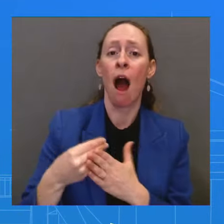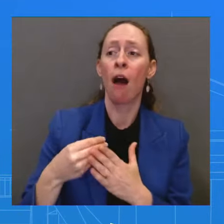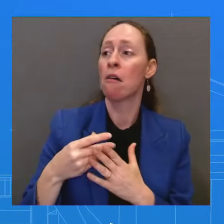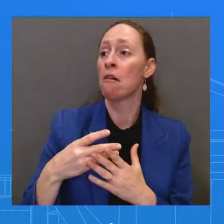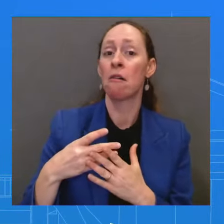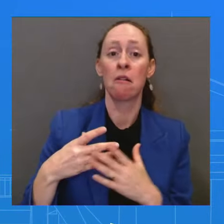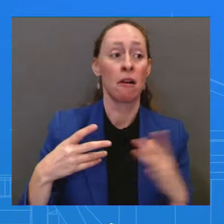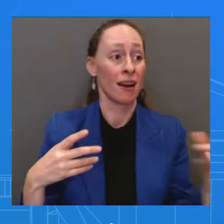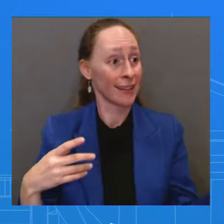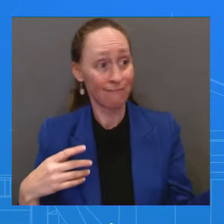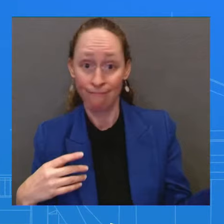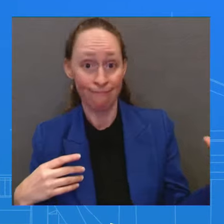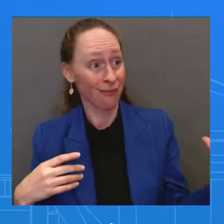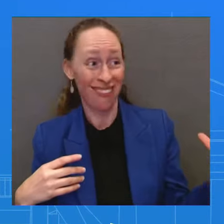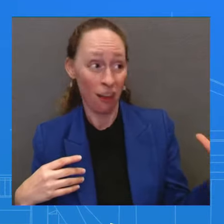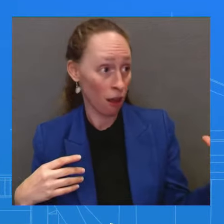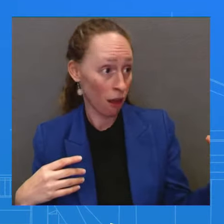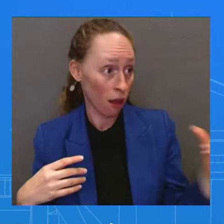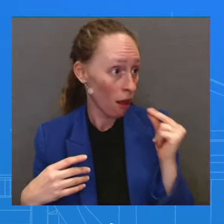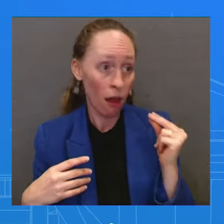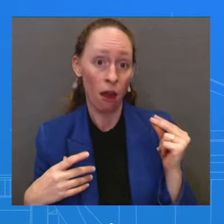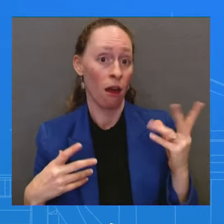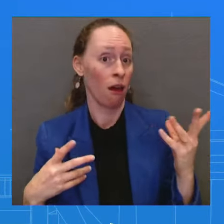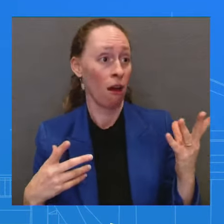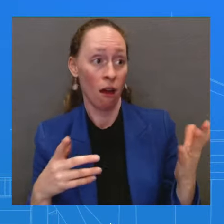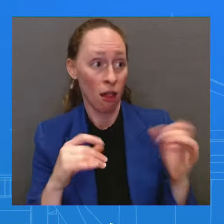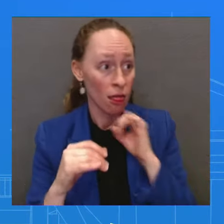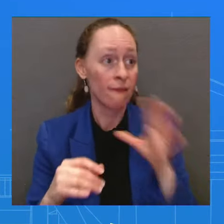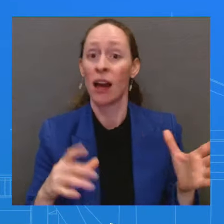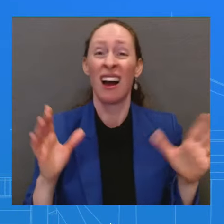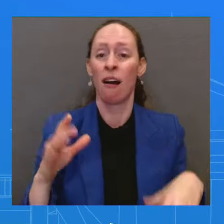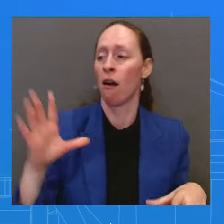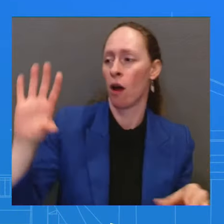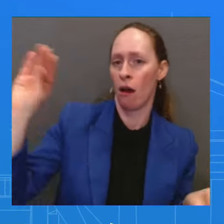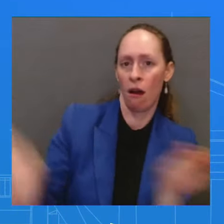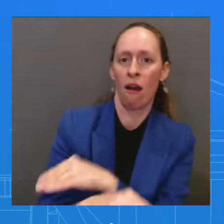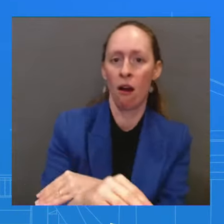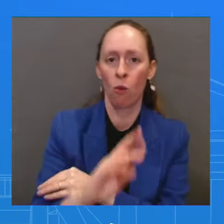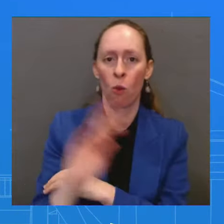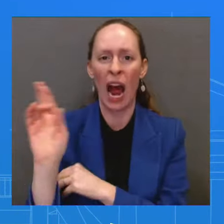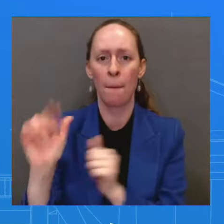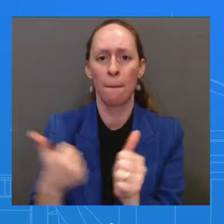What -- what is that funding source? Ms. Jean-Pierre: I'm not going to get beyond -- go beyond what the President said. You're going to hear directly from him.